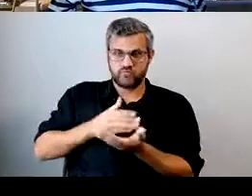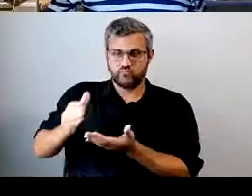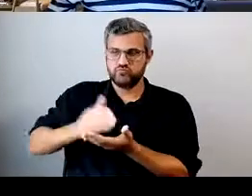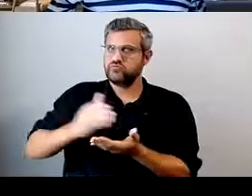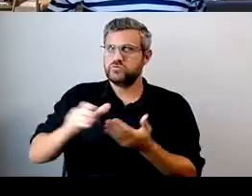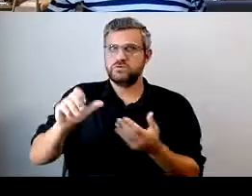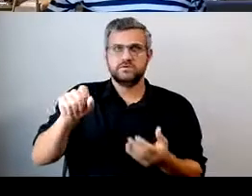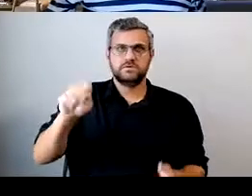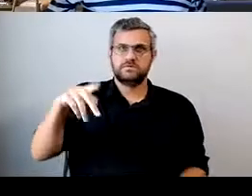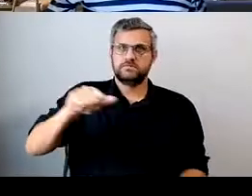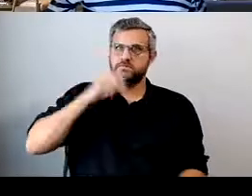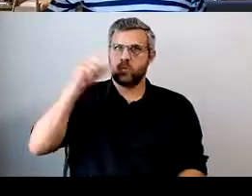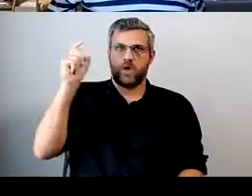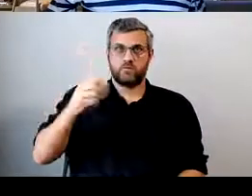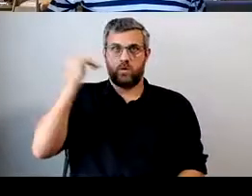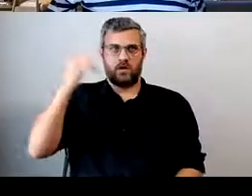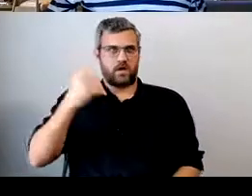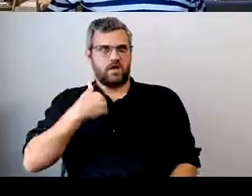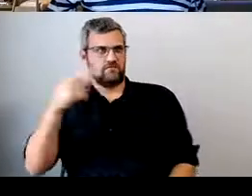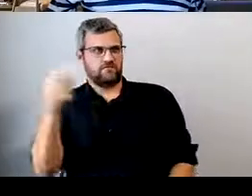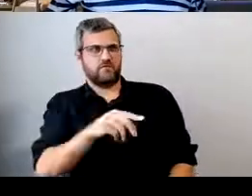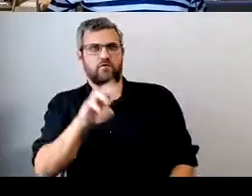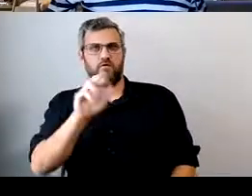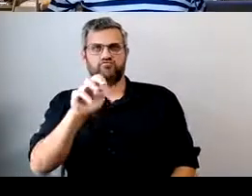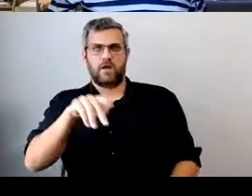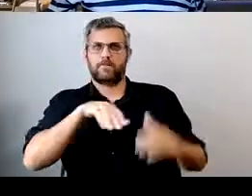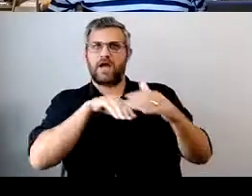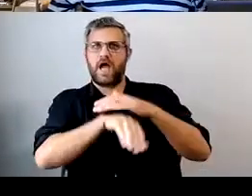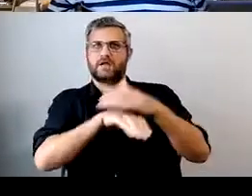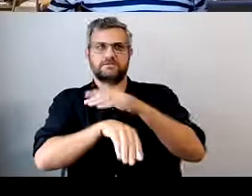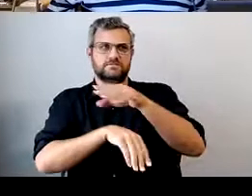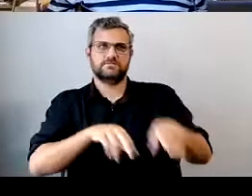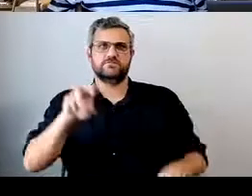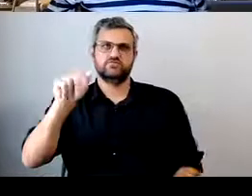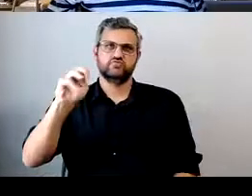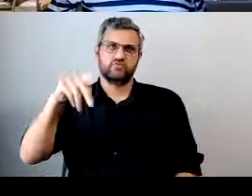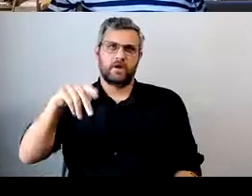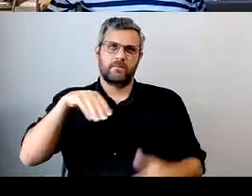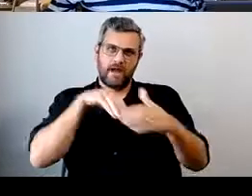'Cause you've created an access that is accessible, or sorry, you've created a ramp that is accessible to everyone.